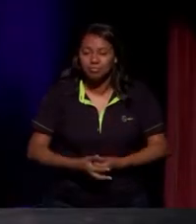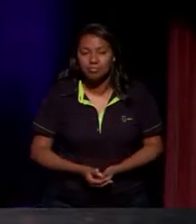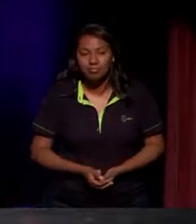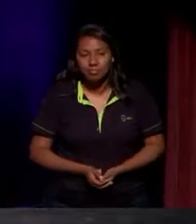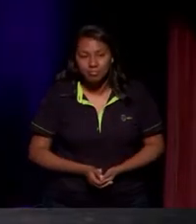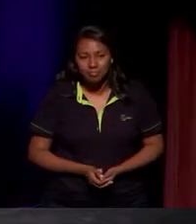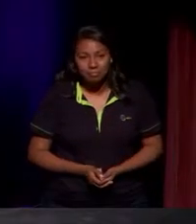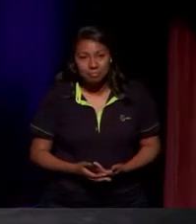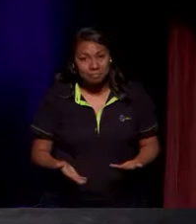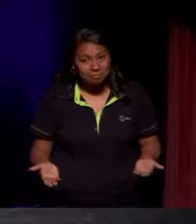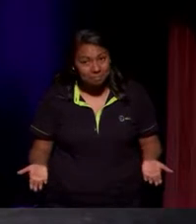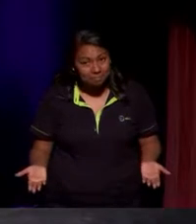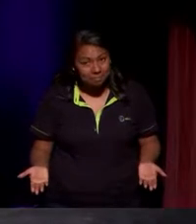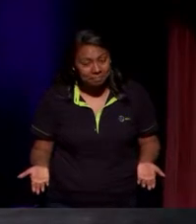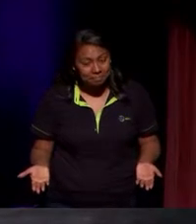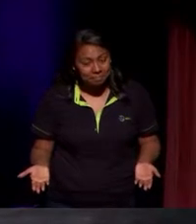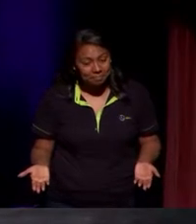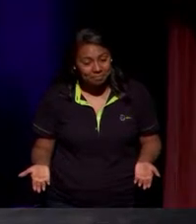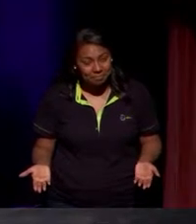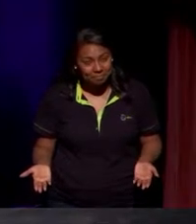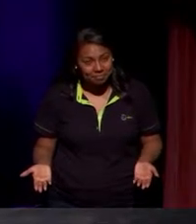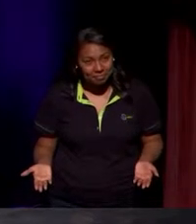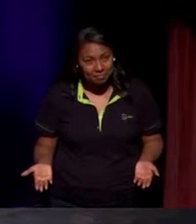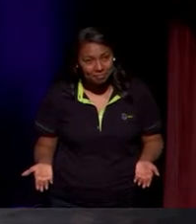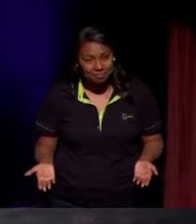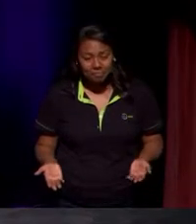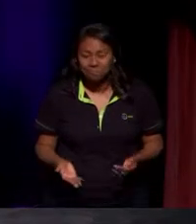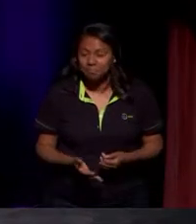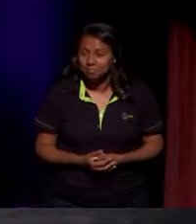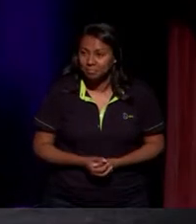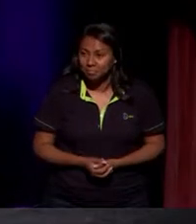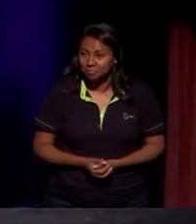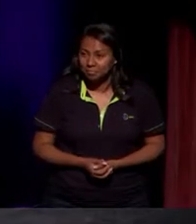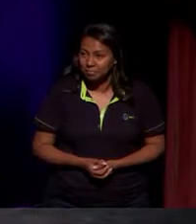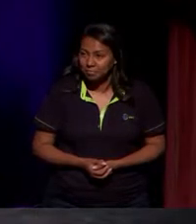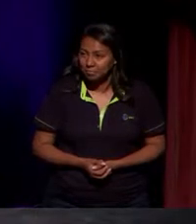So this is my script. I will present